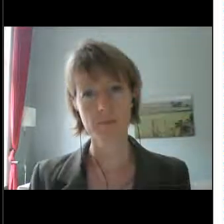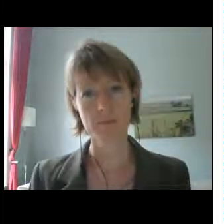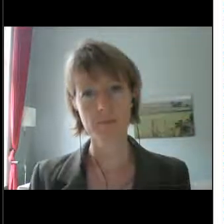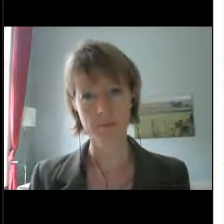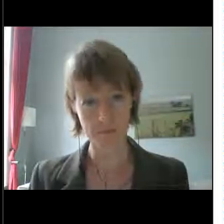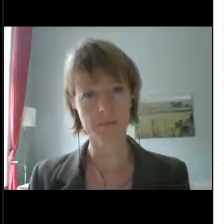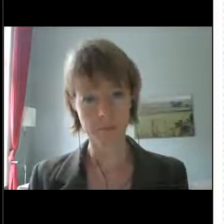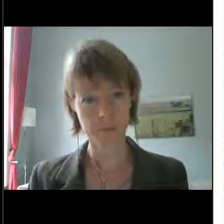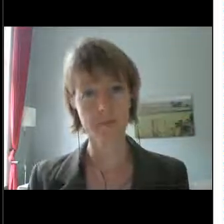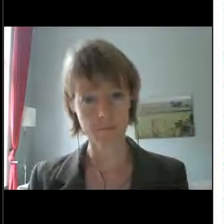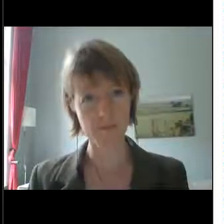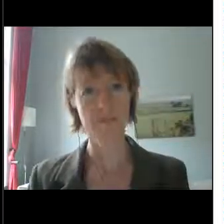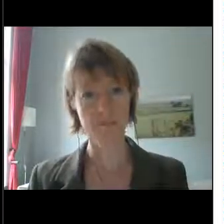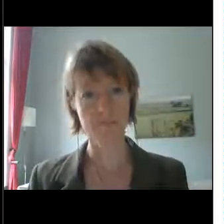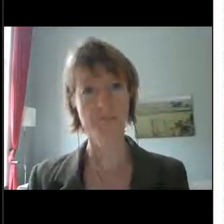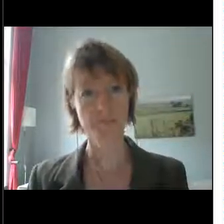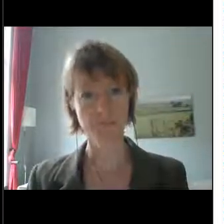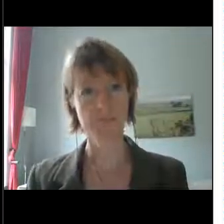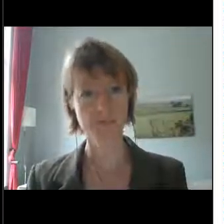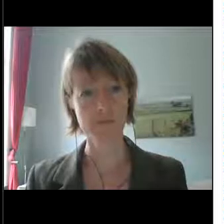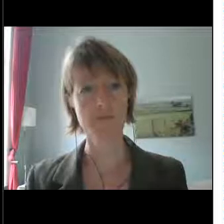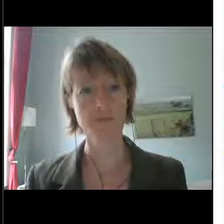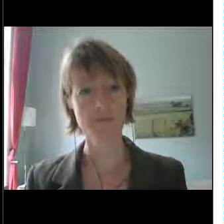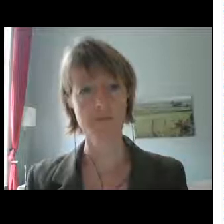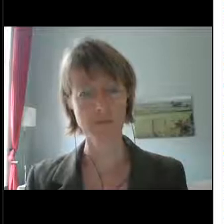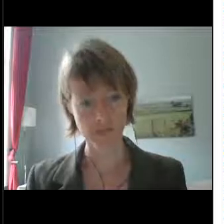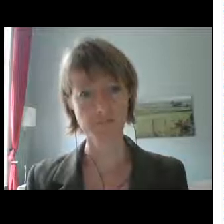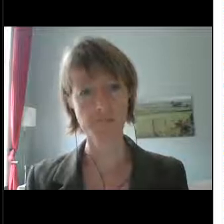due to the COVID because as I said, my work